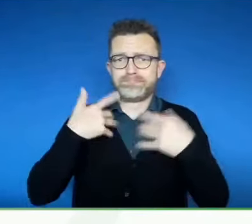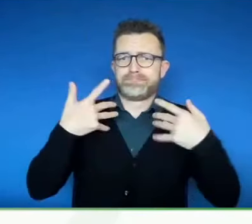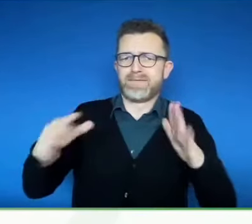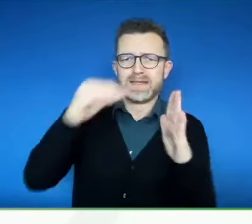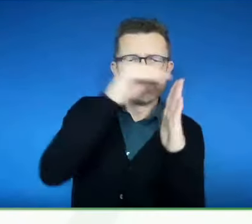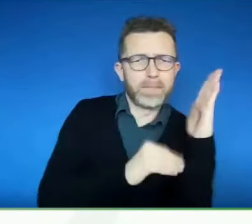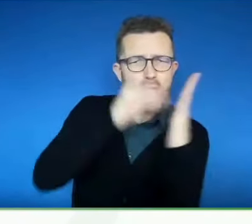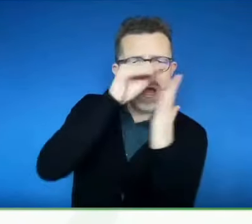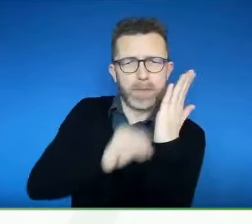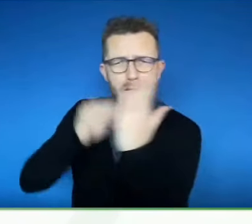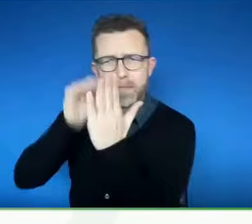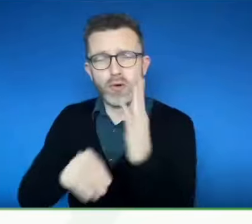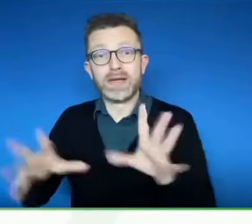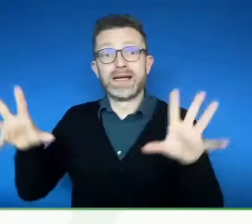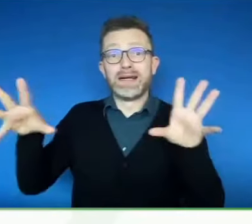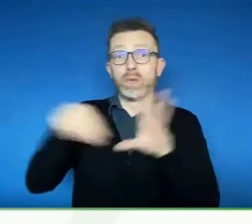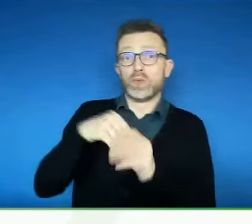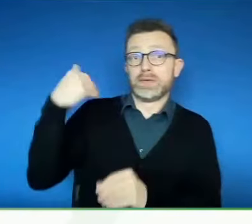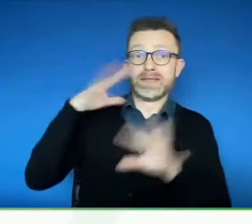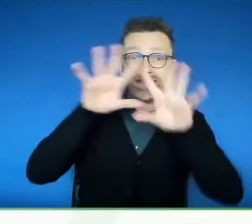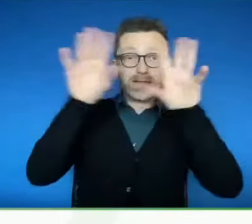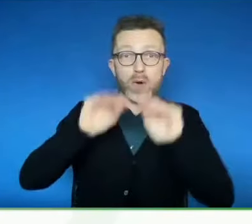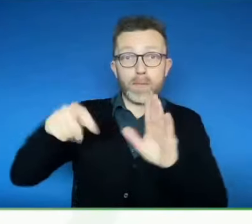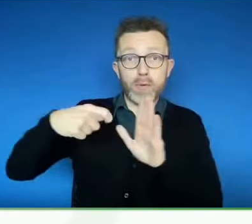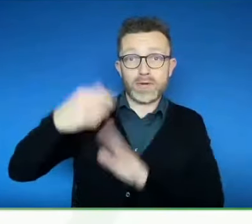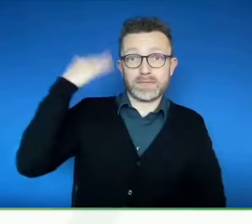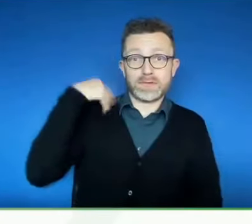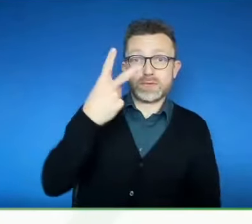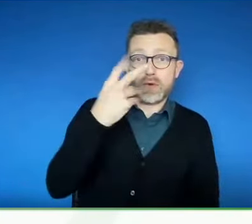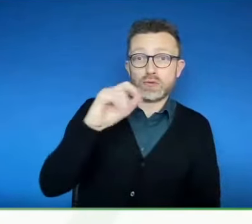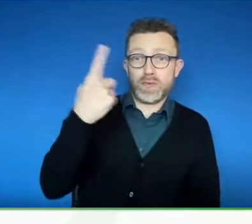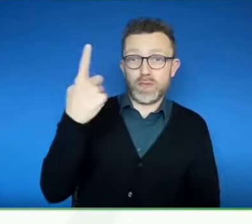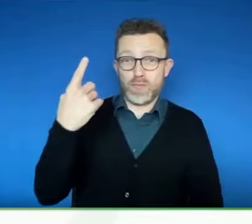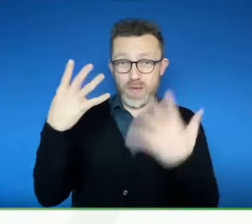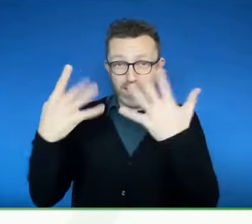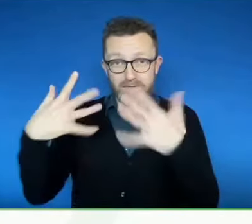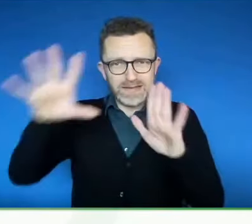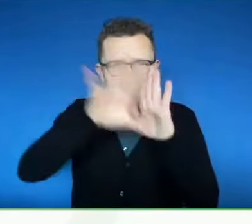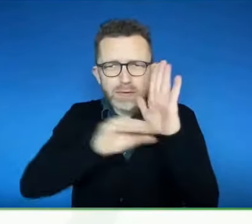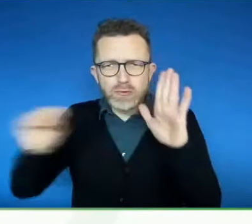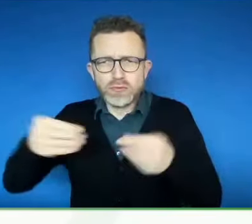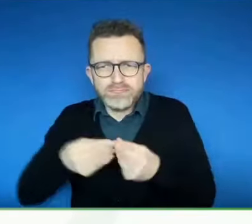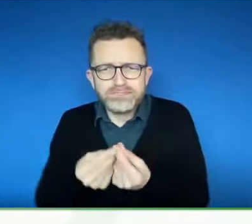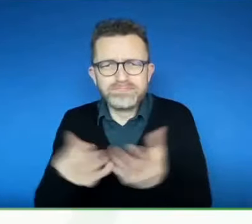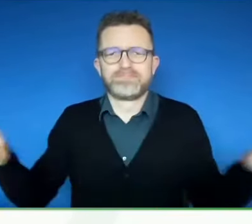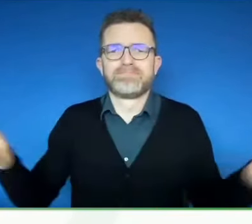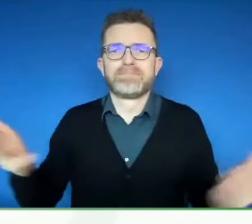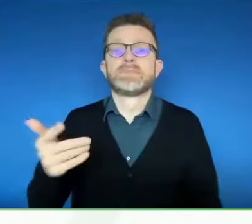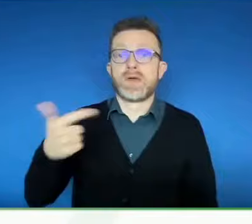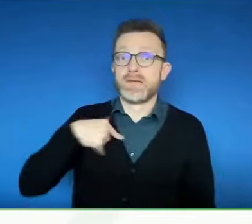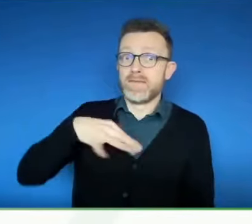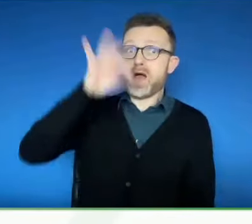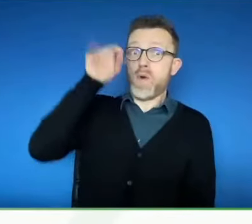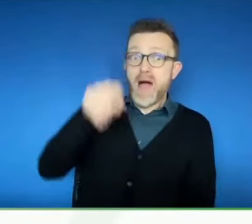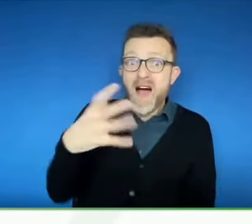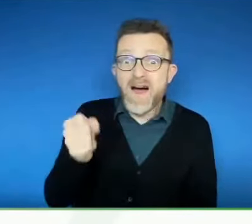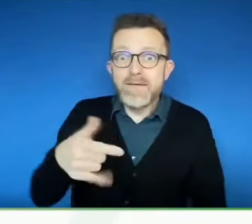What is important with the leadership program is who you are teaching into and who teaches it. And there also needs to be wraparound support.